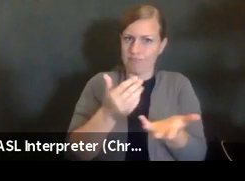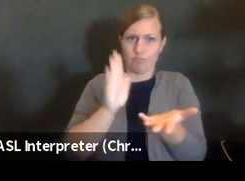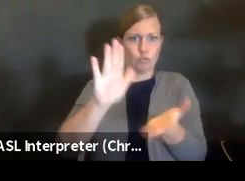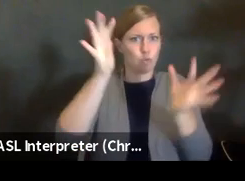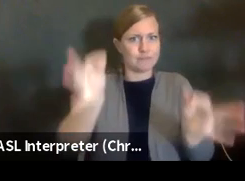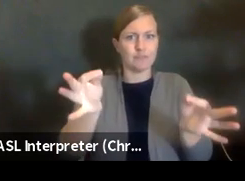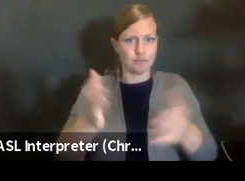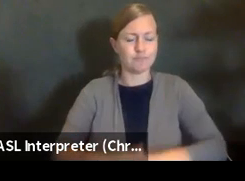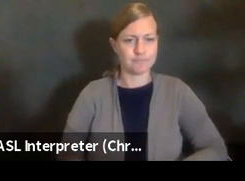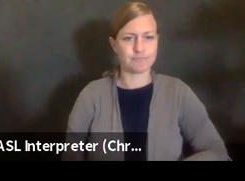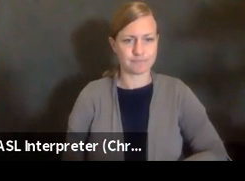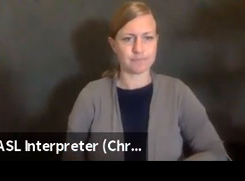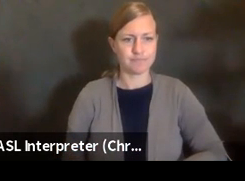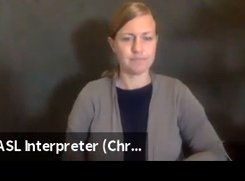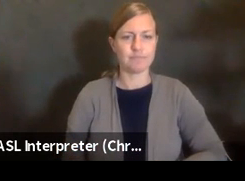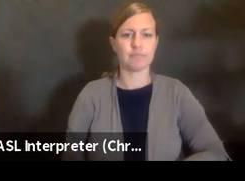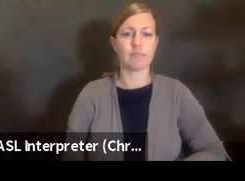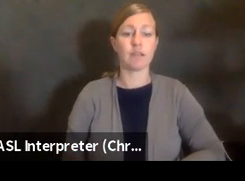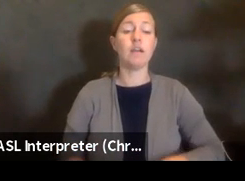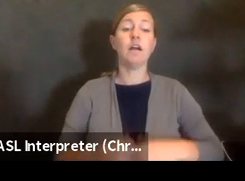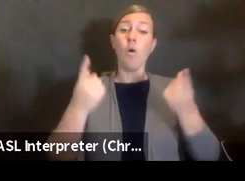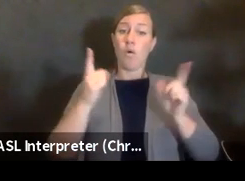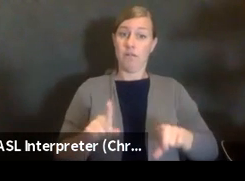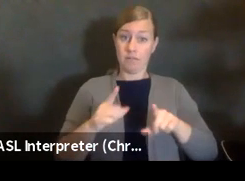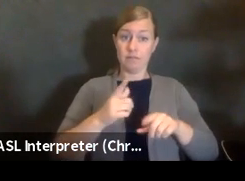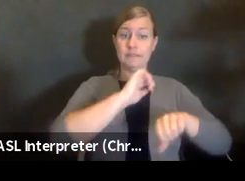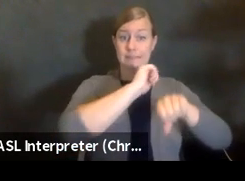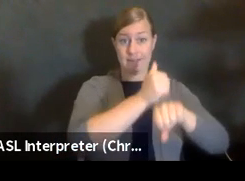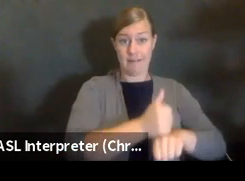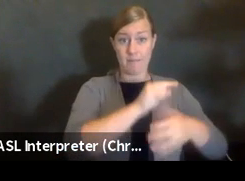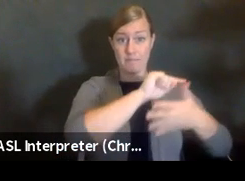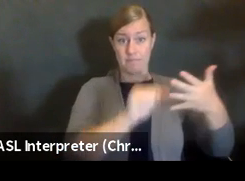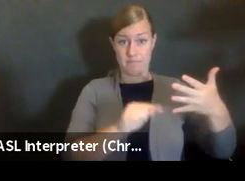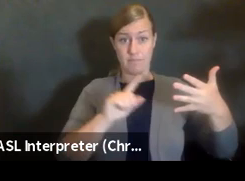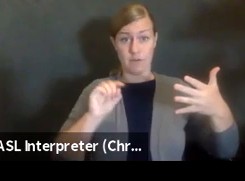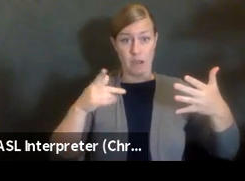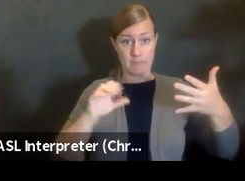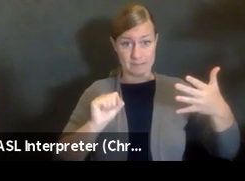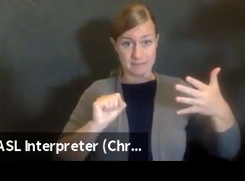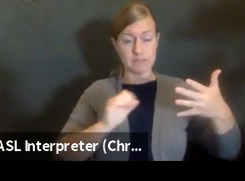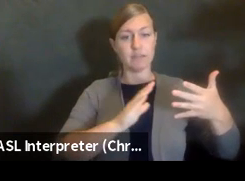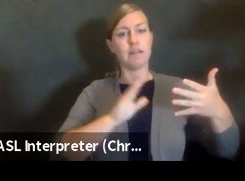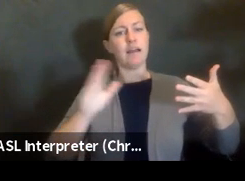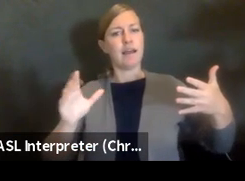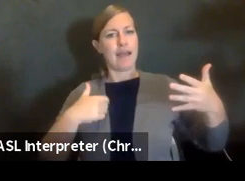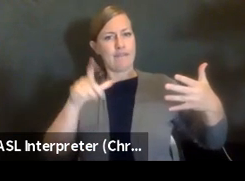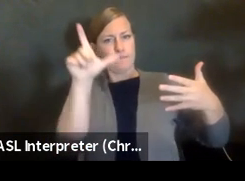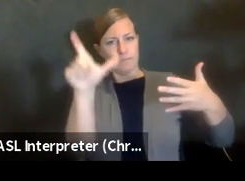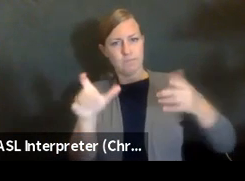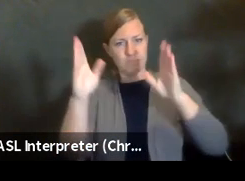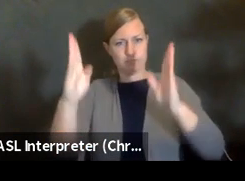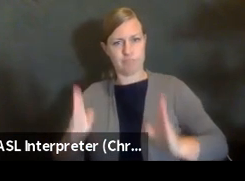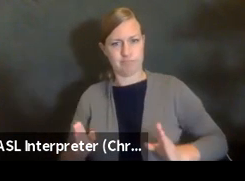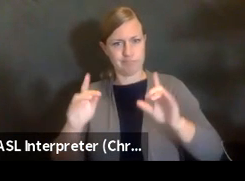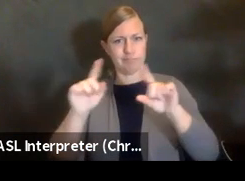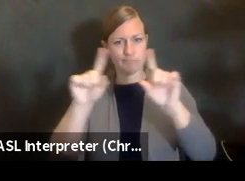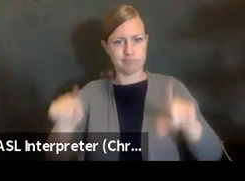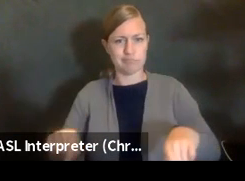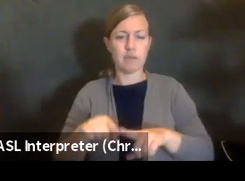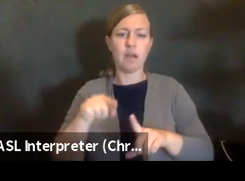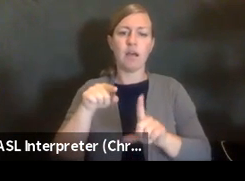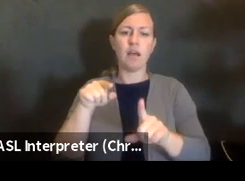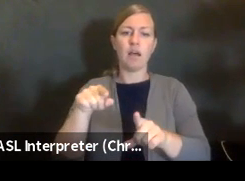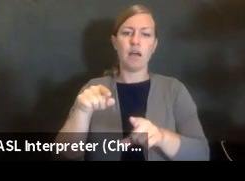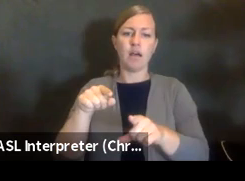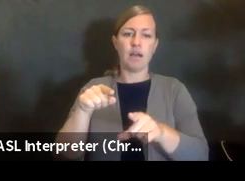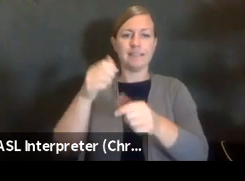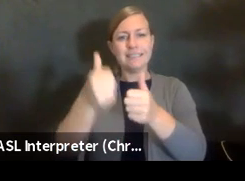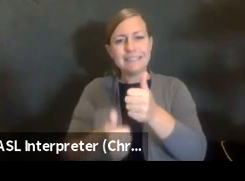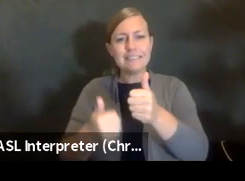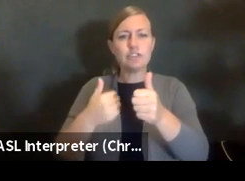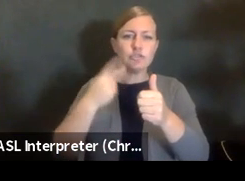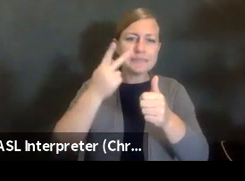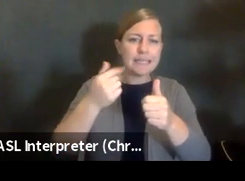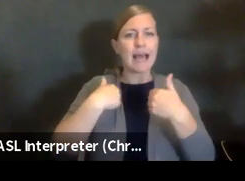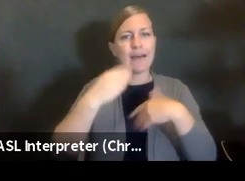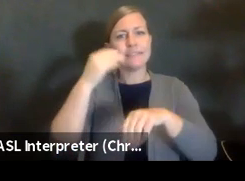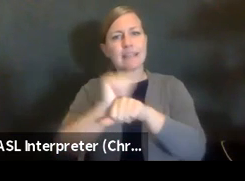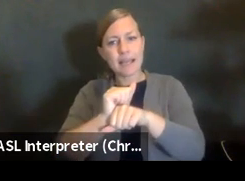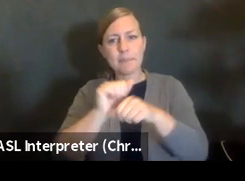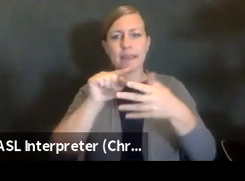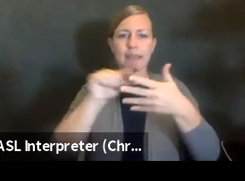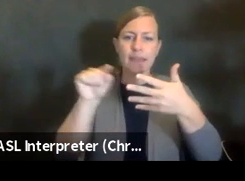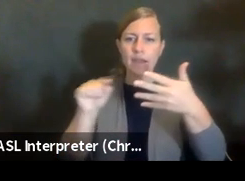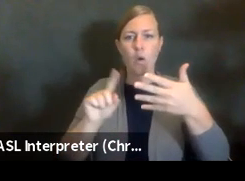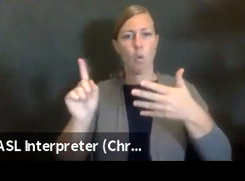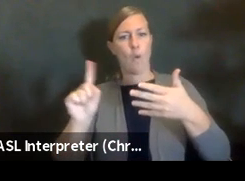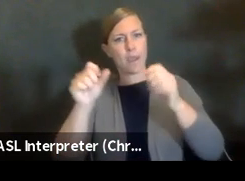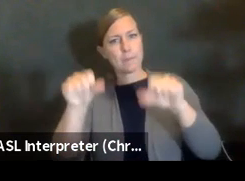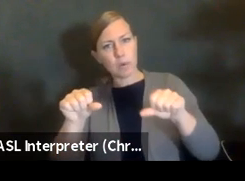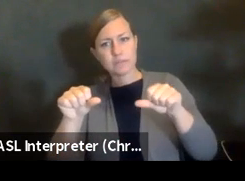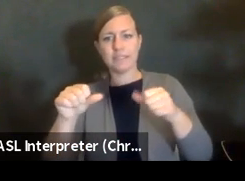Katherine Livick - ESD 112: Once things are in your classwork page. Each of these as an assignment kind of talks to me about where I've posted them, if they have a due date and I'll tell you why these are different in a minute.